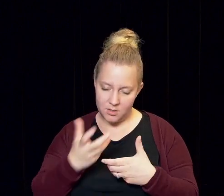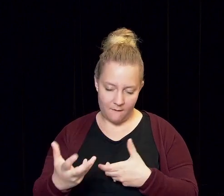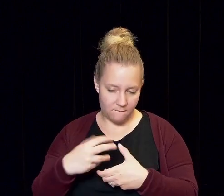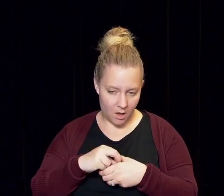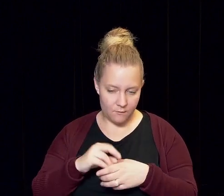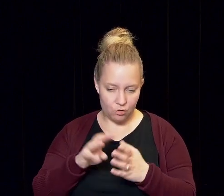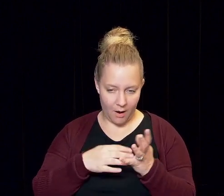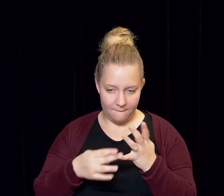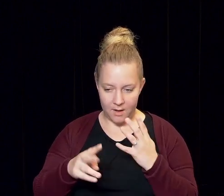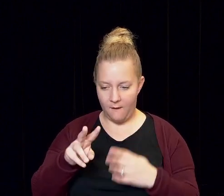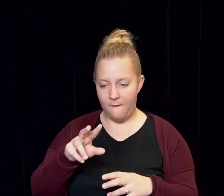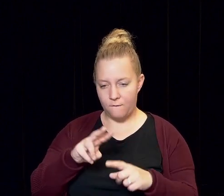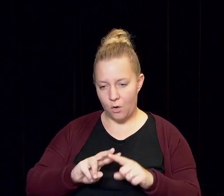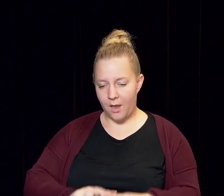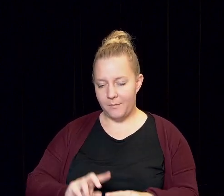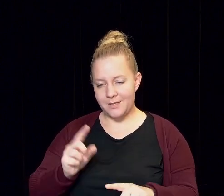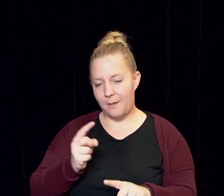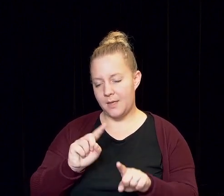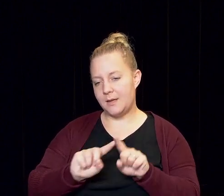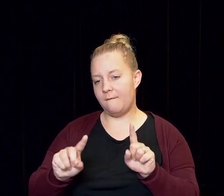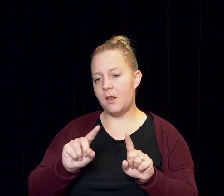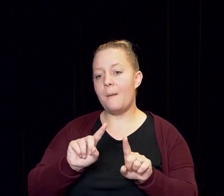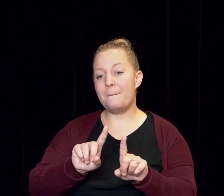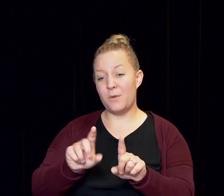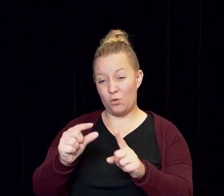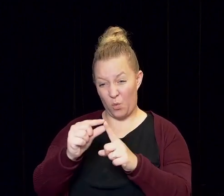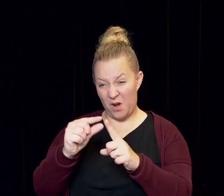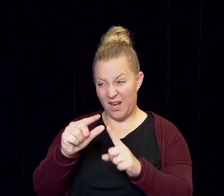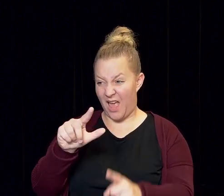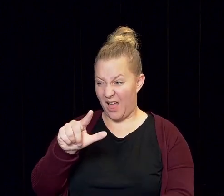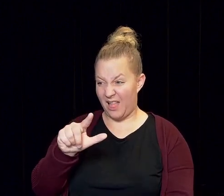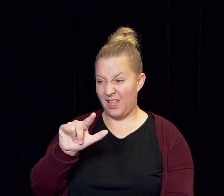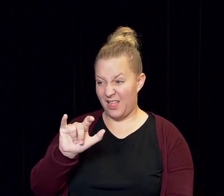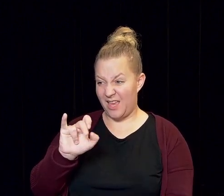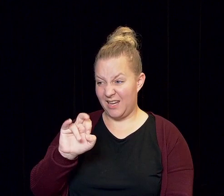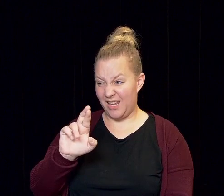because it's something different. But the word linear, if you look at it closely, you see that it